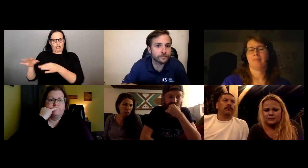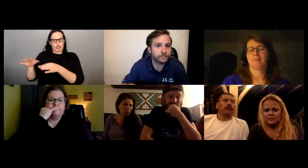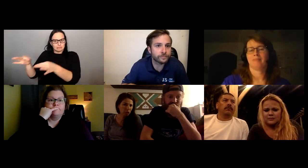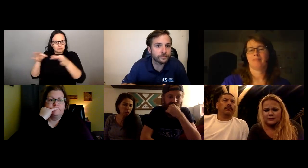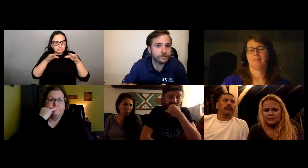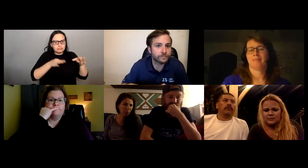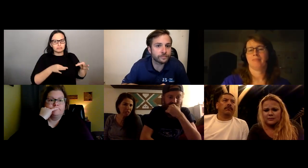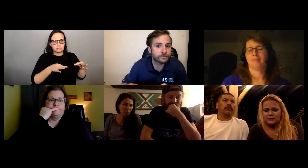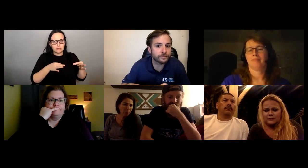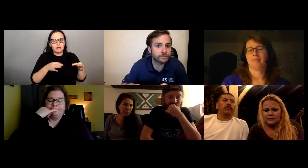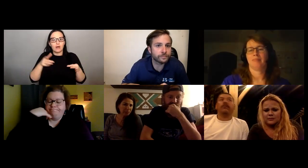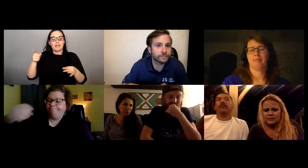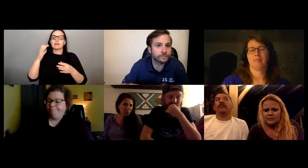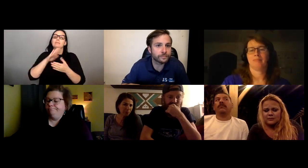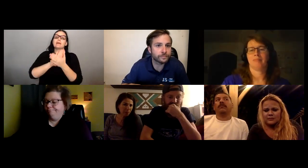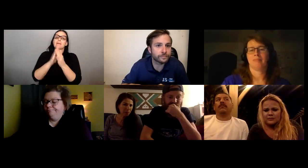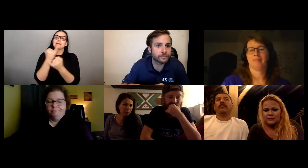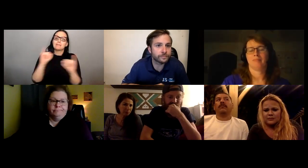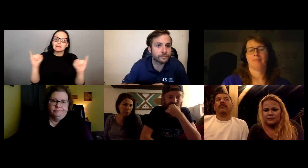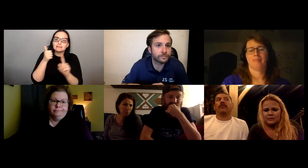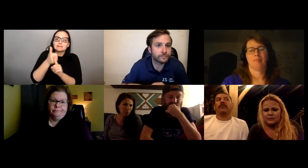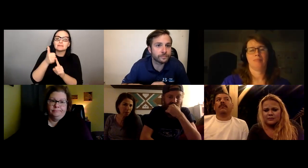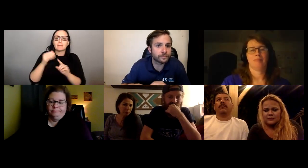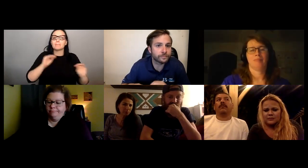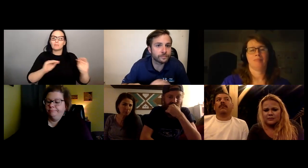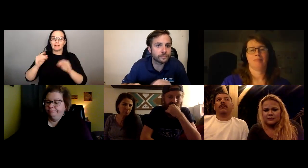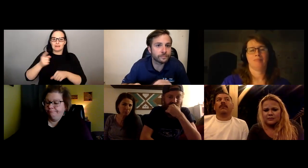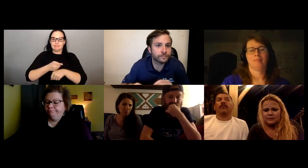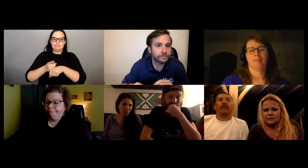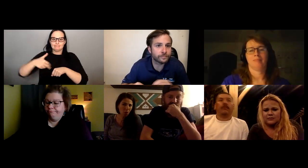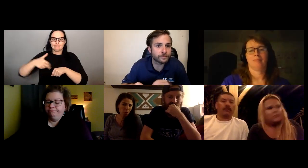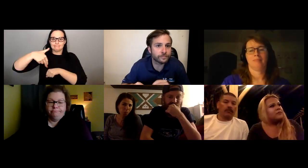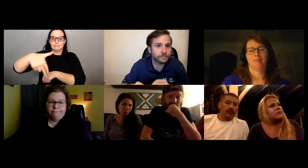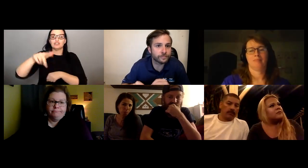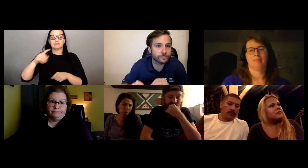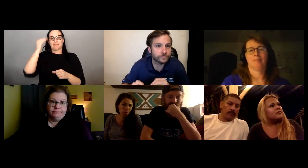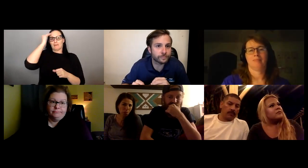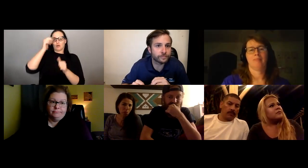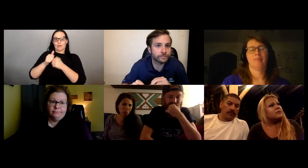you know independent mobility you know